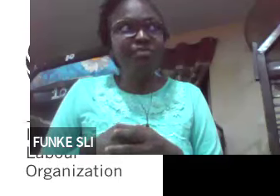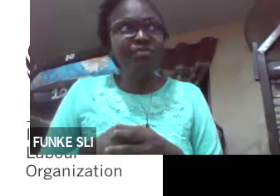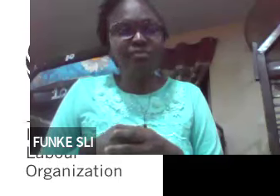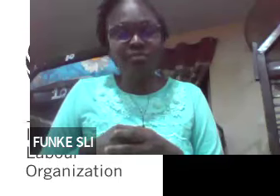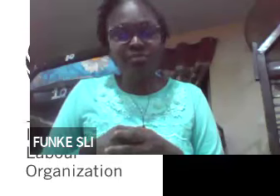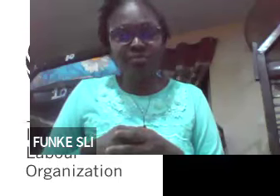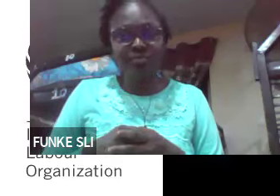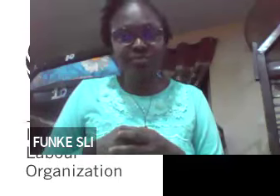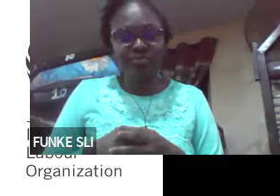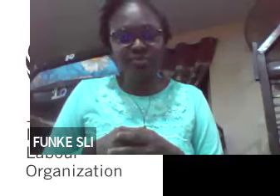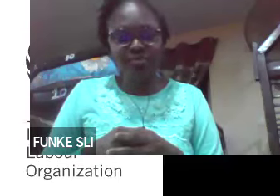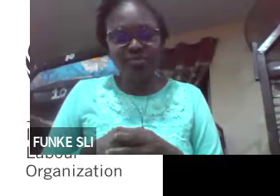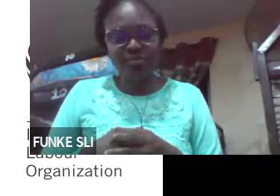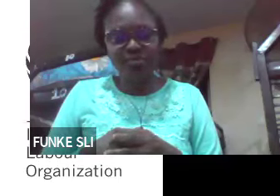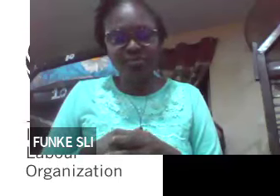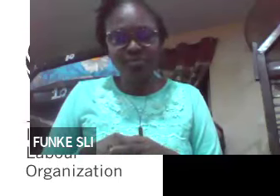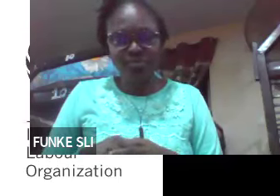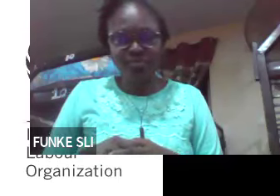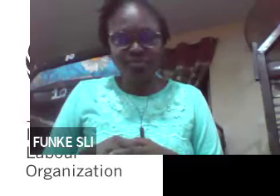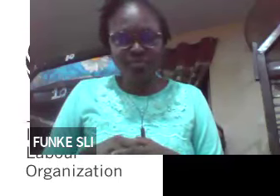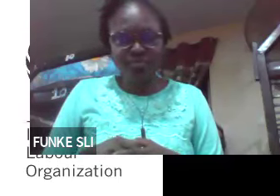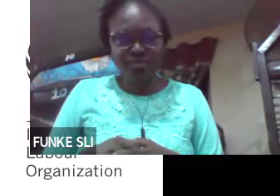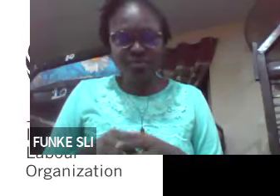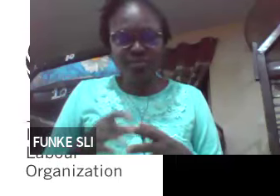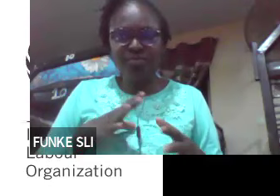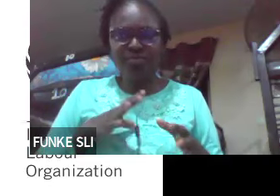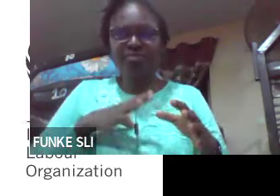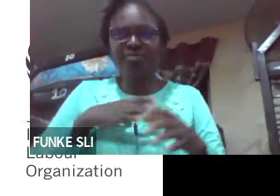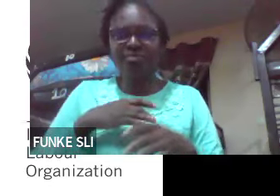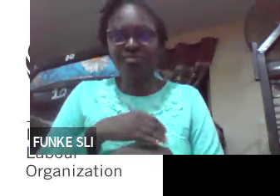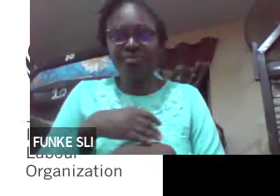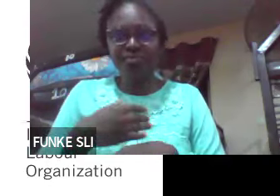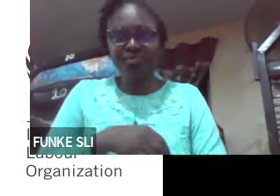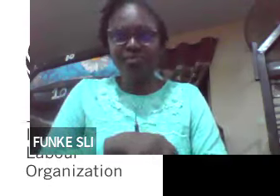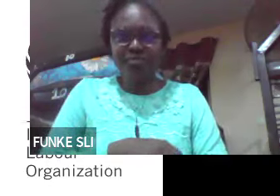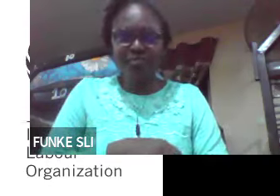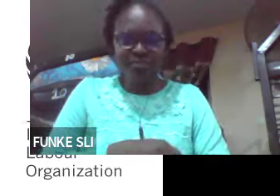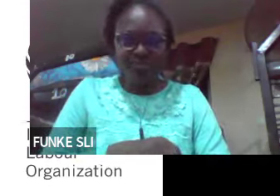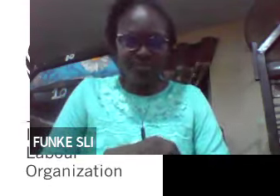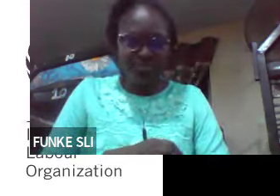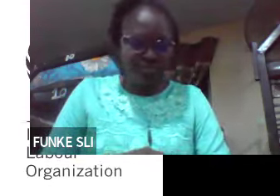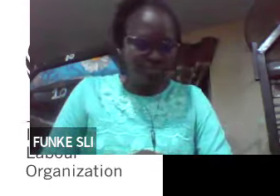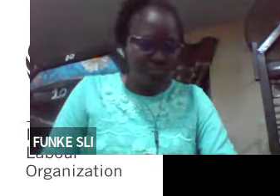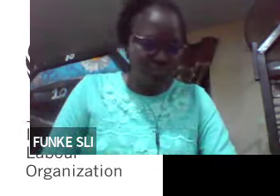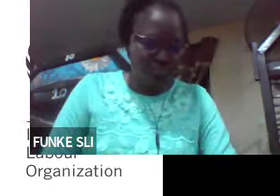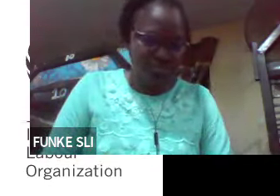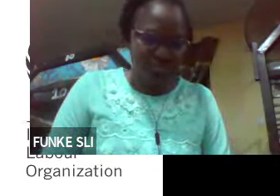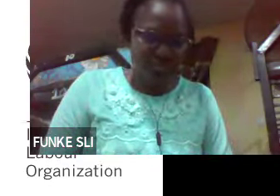Dotun Akinseinde: how to achieve our dreams. Dotun Akinseinde: Okay, any question or comment for me at this point, before